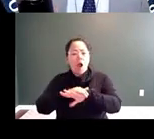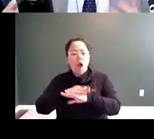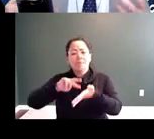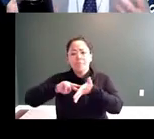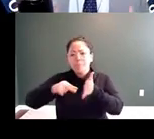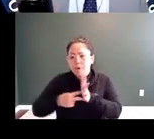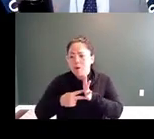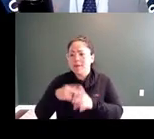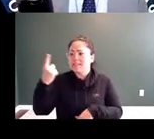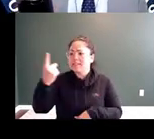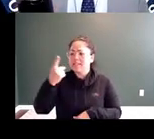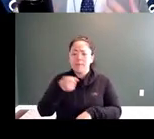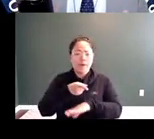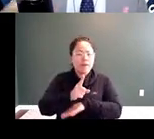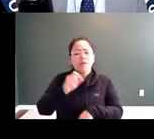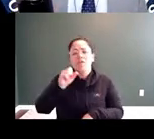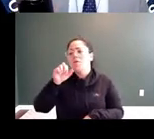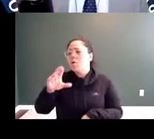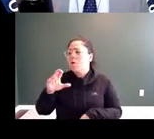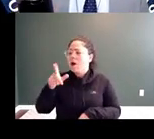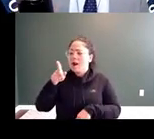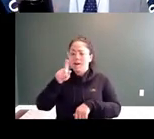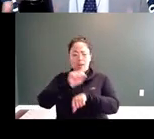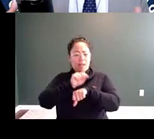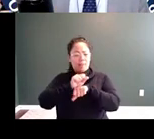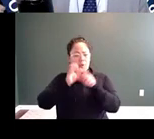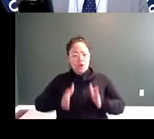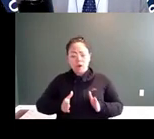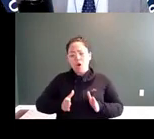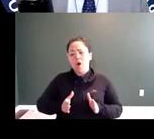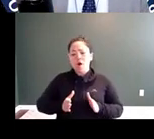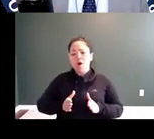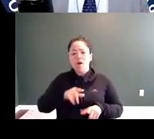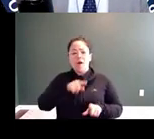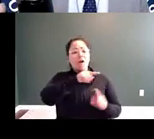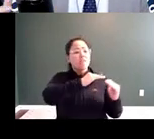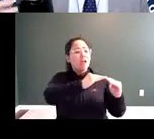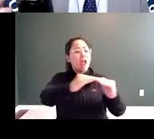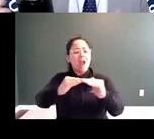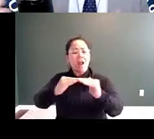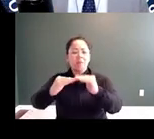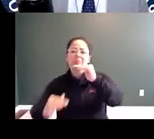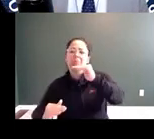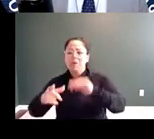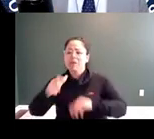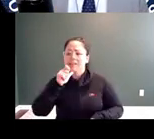It's when an employer intentionally discriminates somebody in a protected aid groups or a protected group.